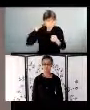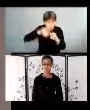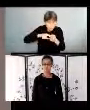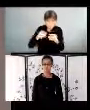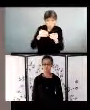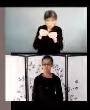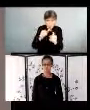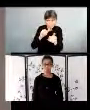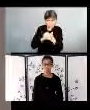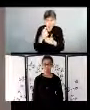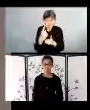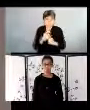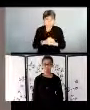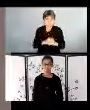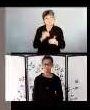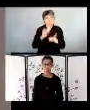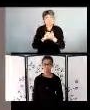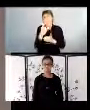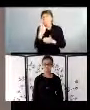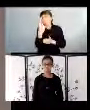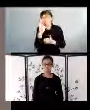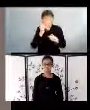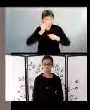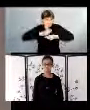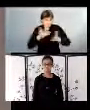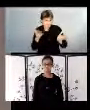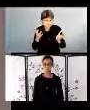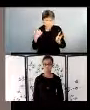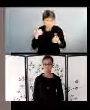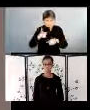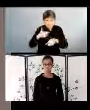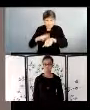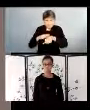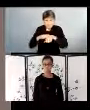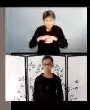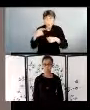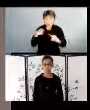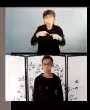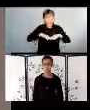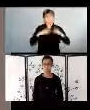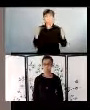that’s just kind of a note to make sure that we’re submitting for projects that